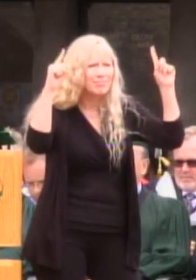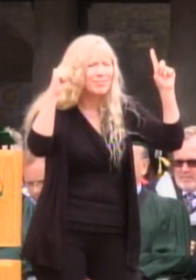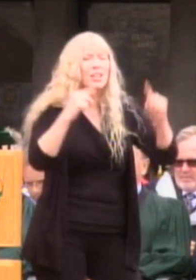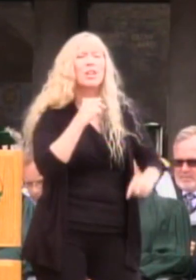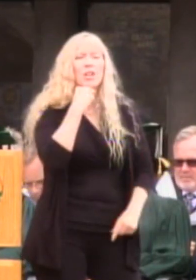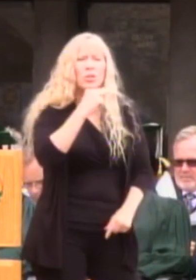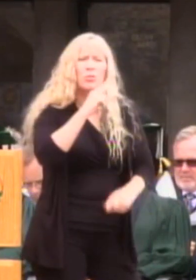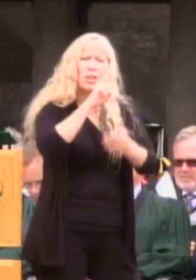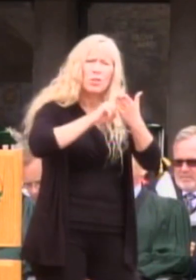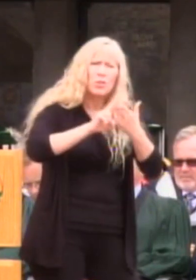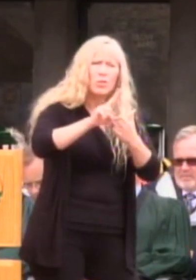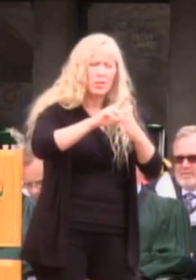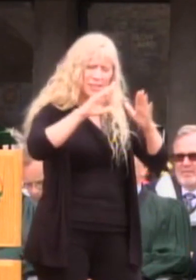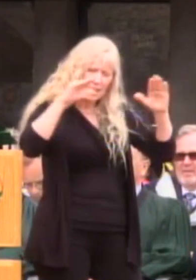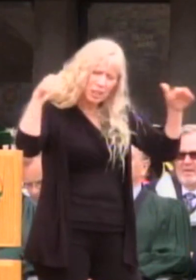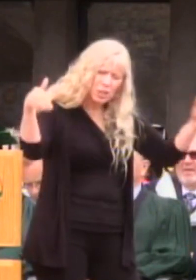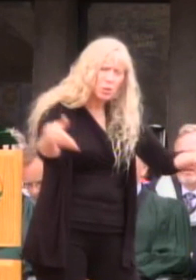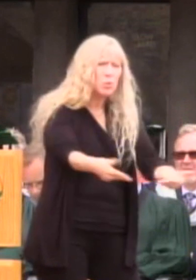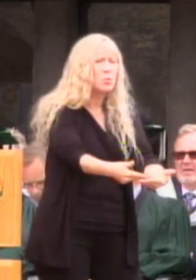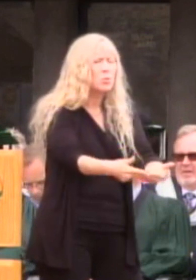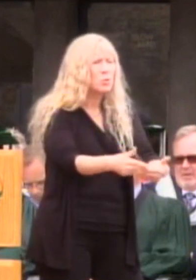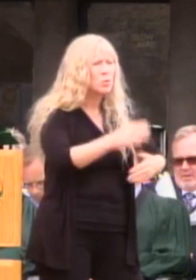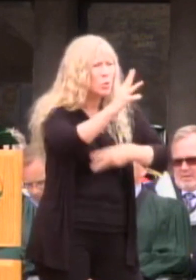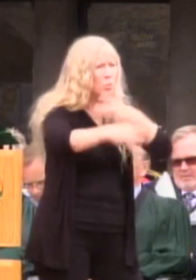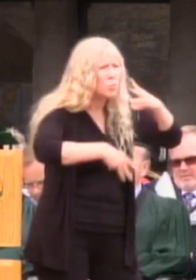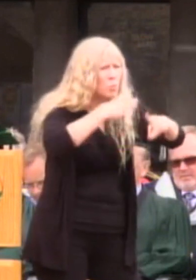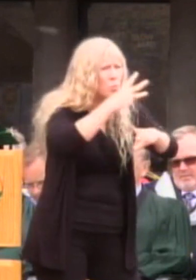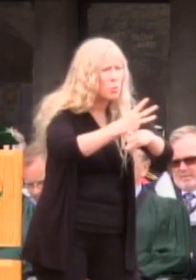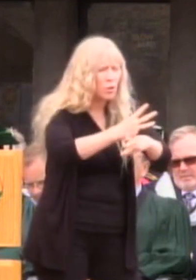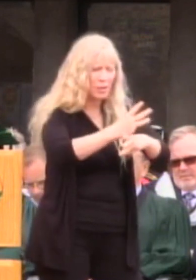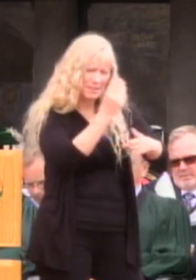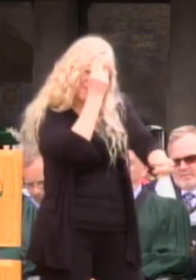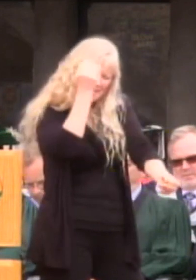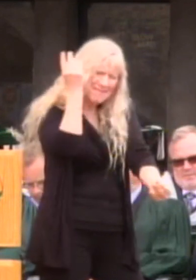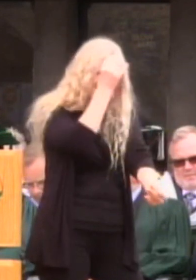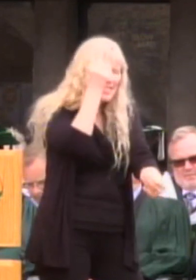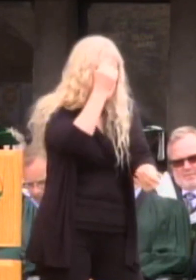me to the world of critical thinking which has provided a solid foundation for both my